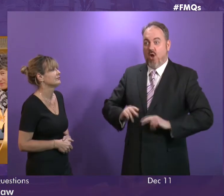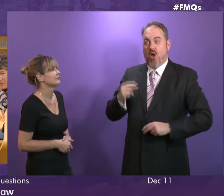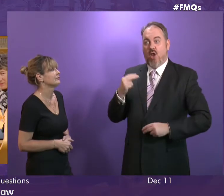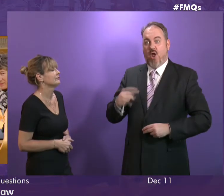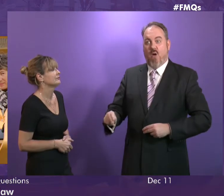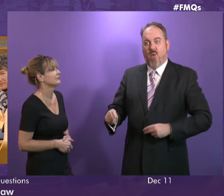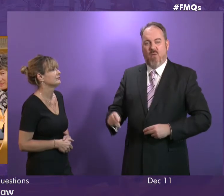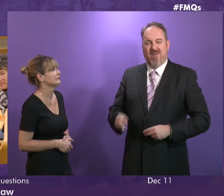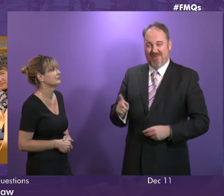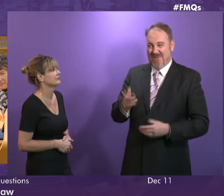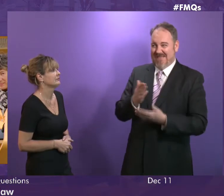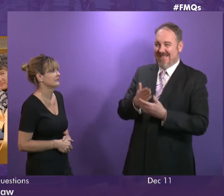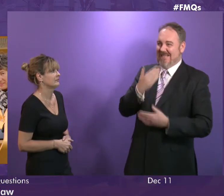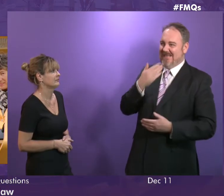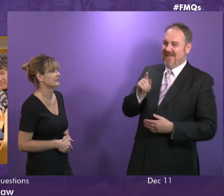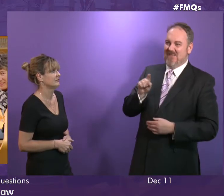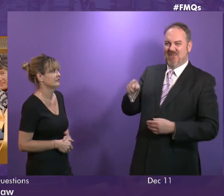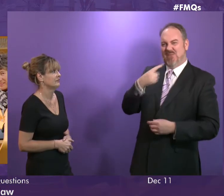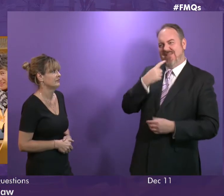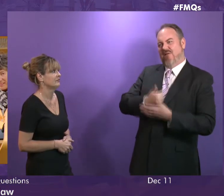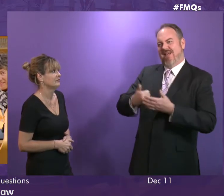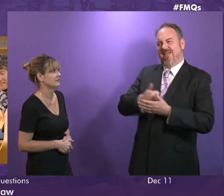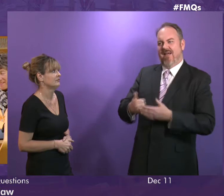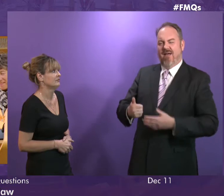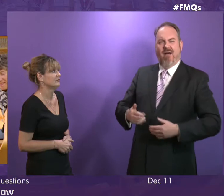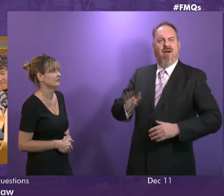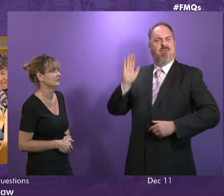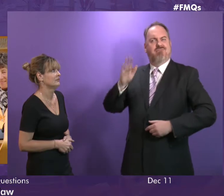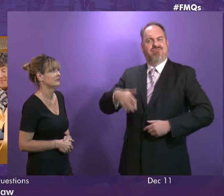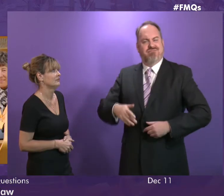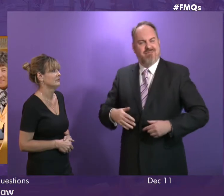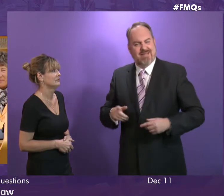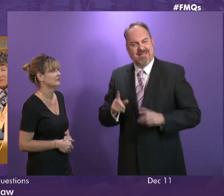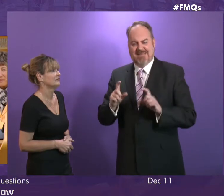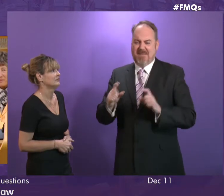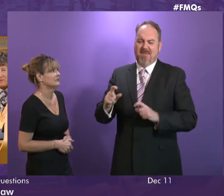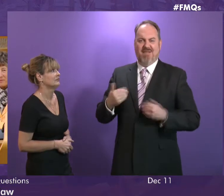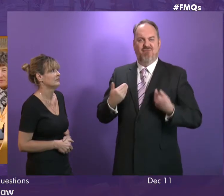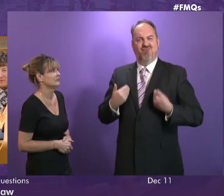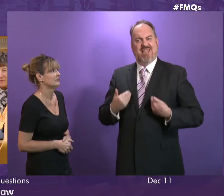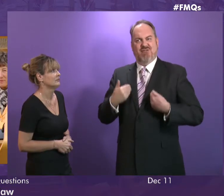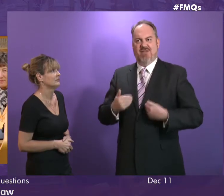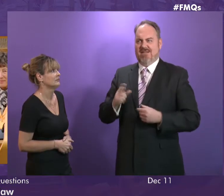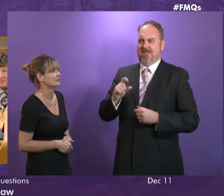it is a bit rich of her to start talking about others respecting election results, when she